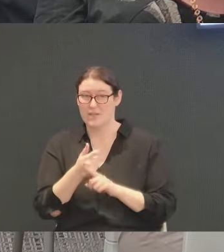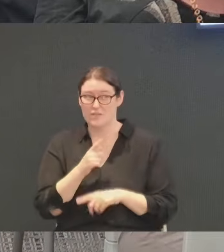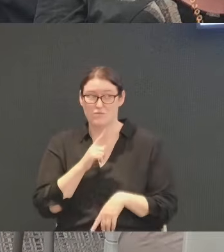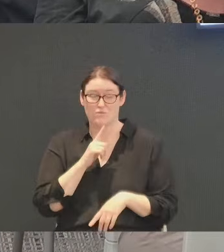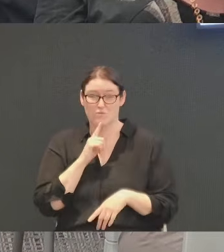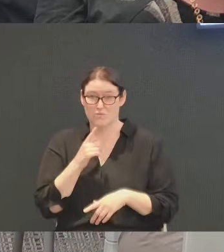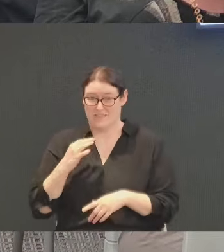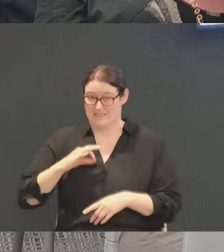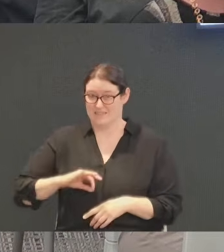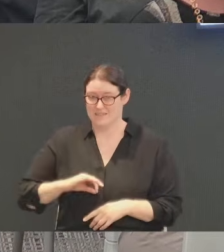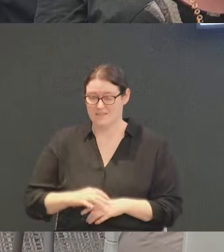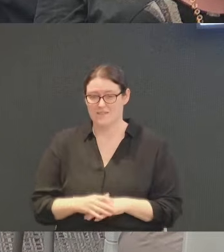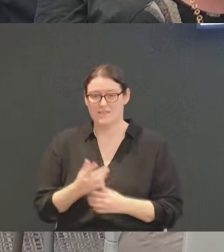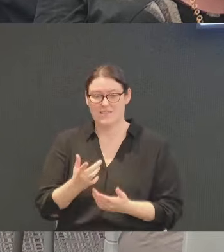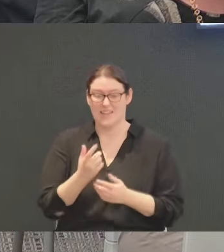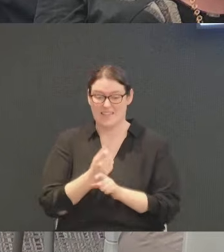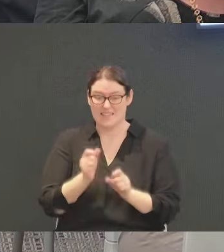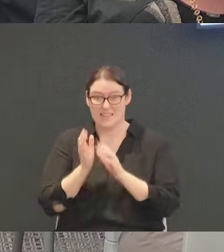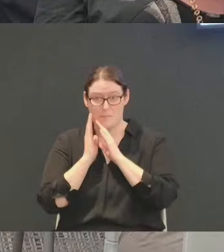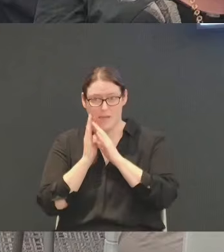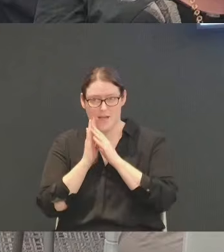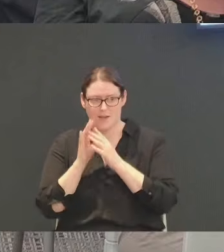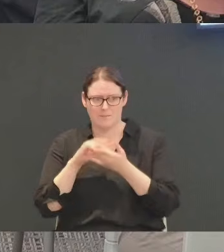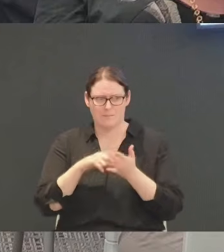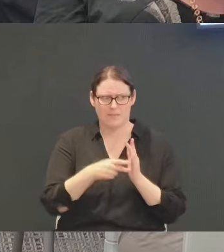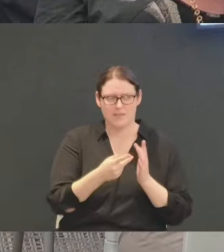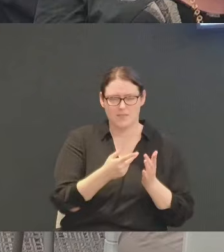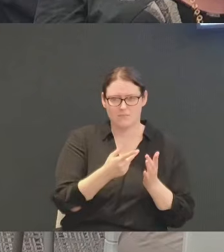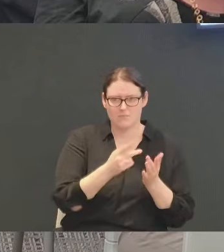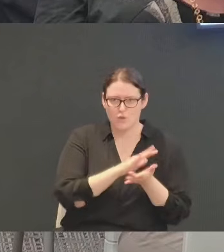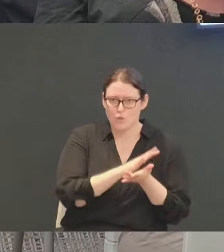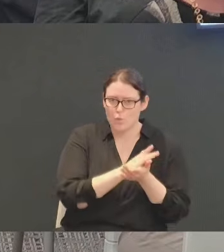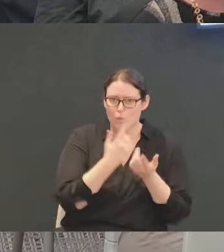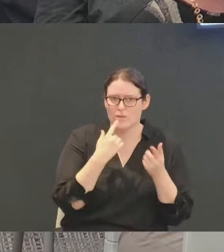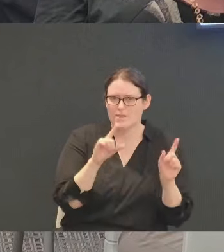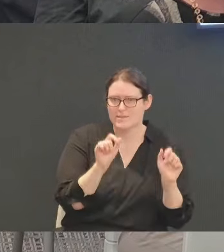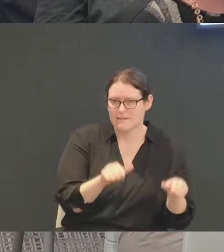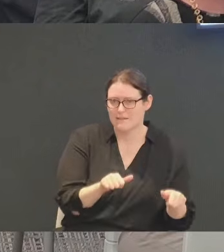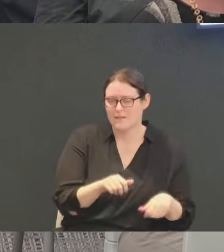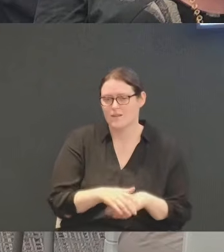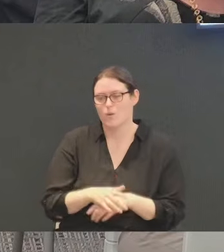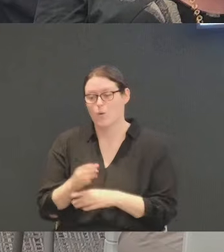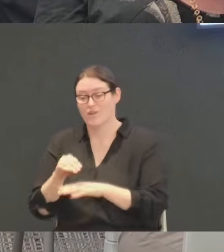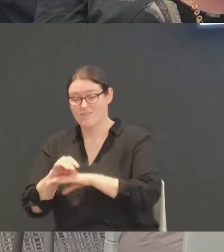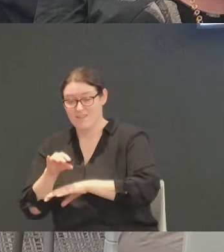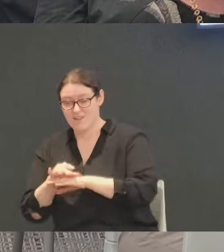help a child succeed in school. Counseling can help a young person heal. Stable housing can